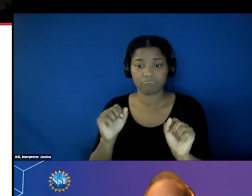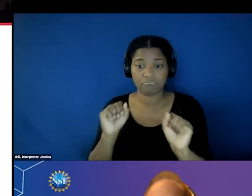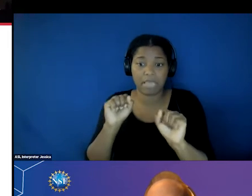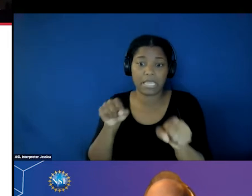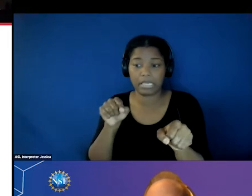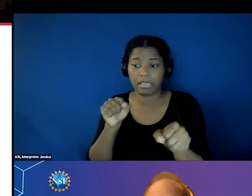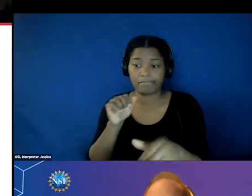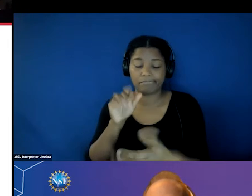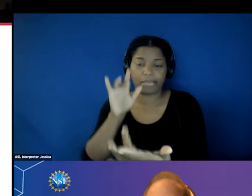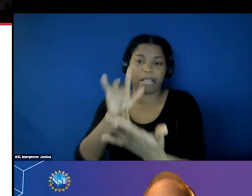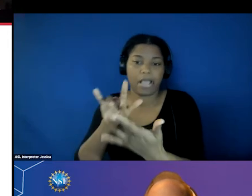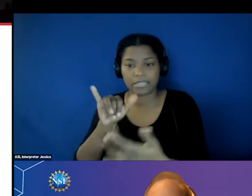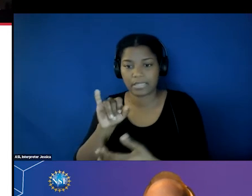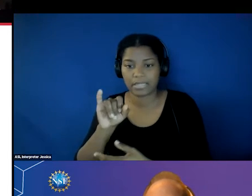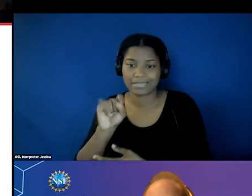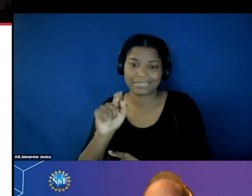That doesn't necessarily follow, so make sure